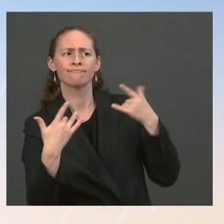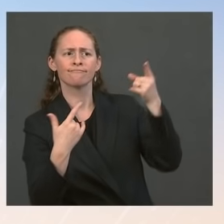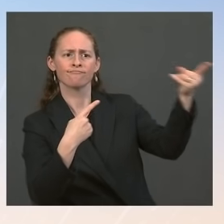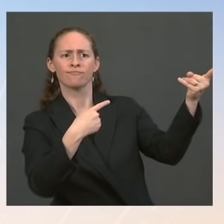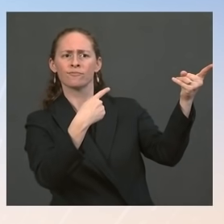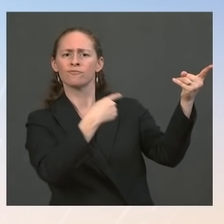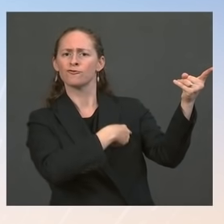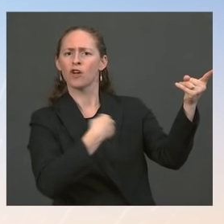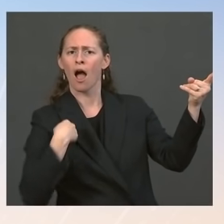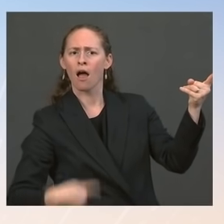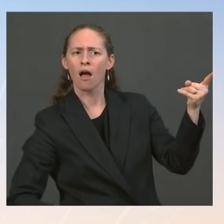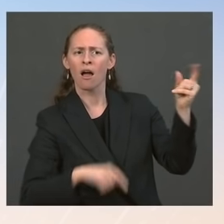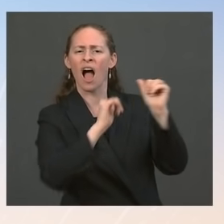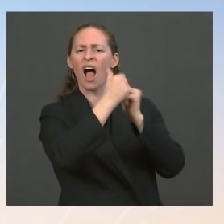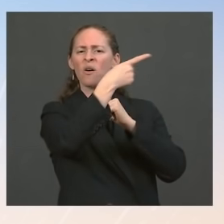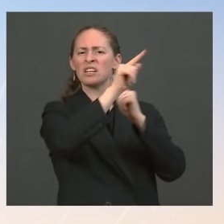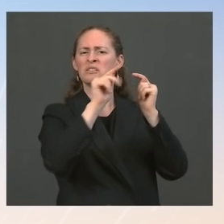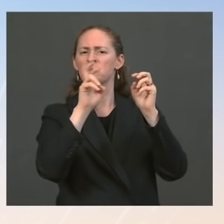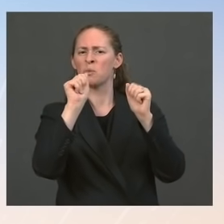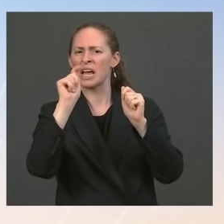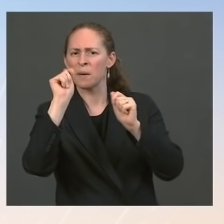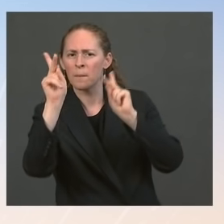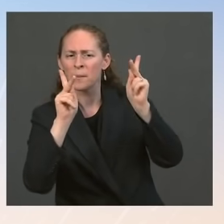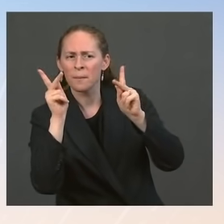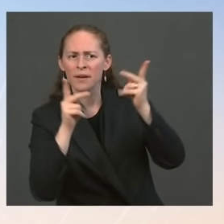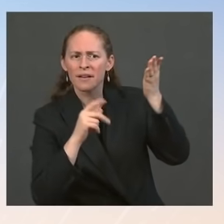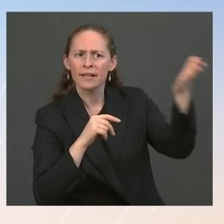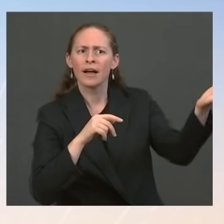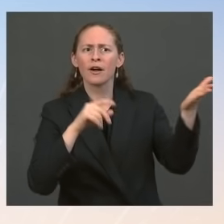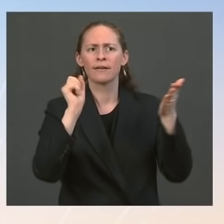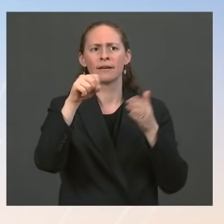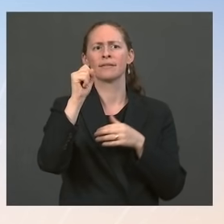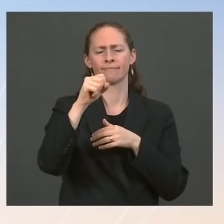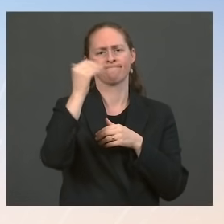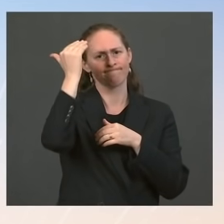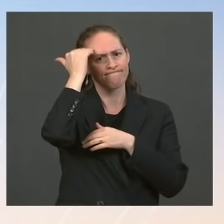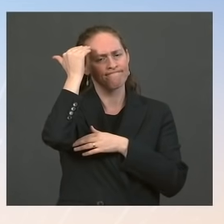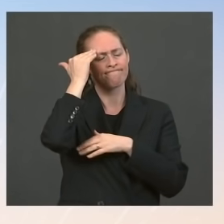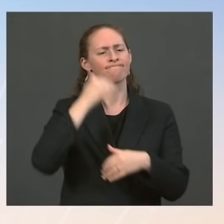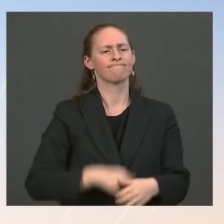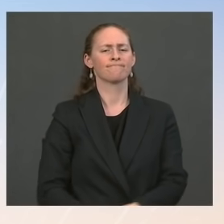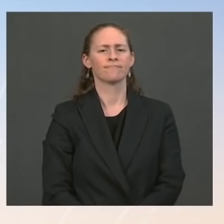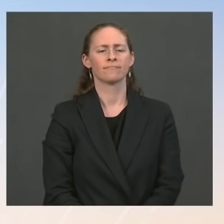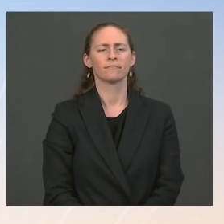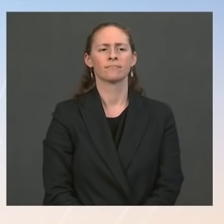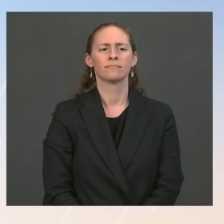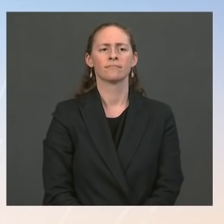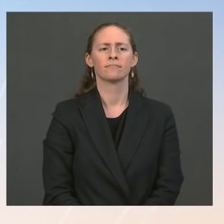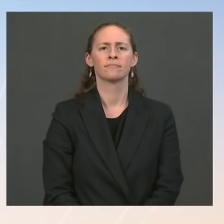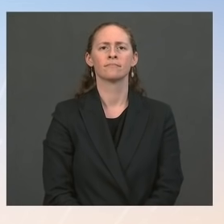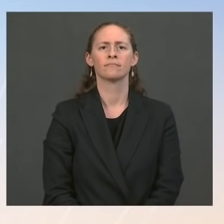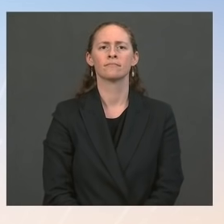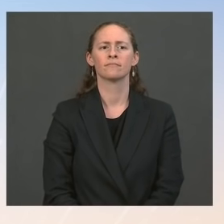on this particular piece of legislation. It does include -- but I will note that we have implemented concrete measures